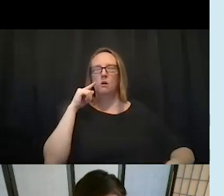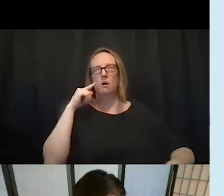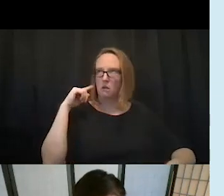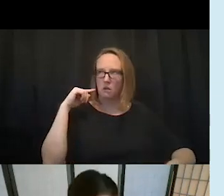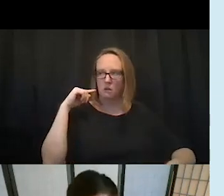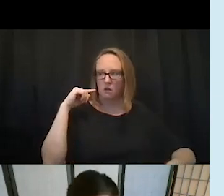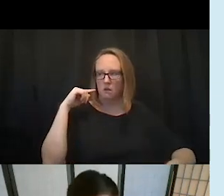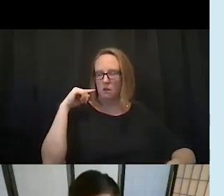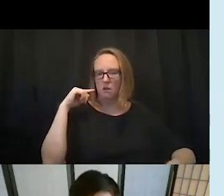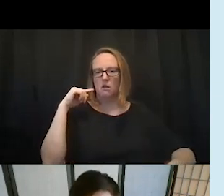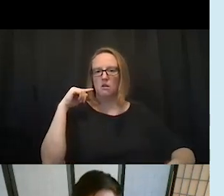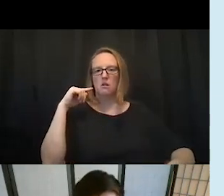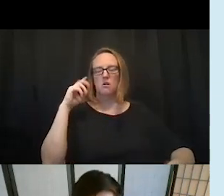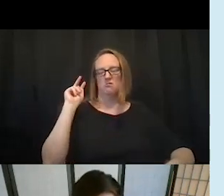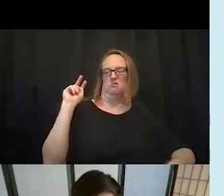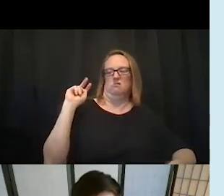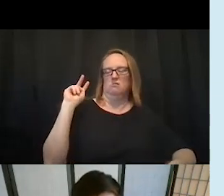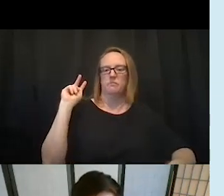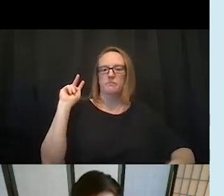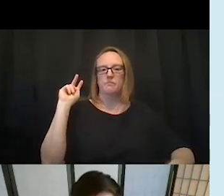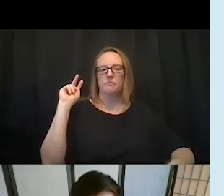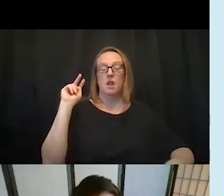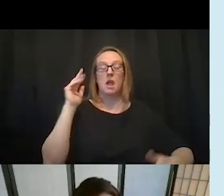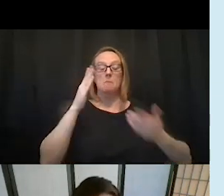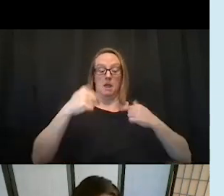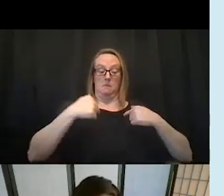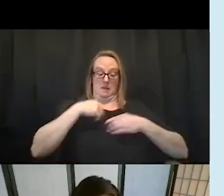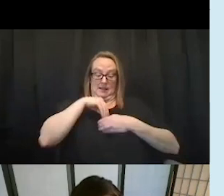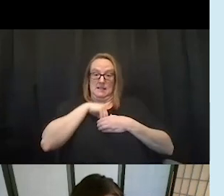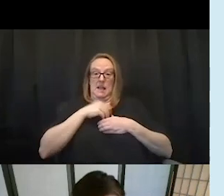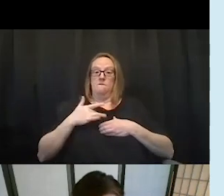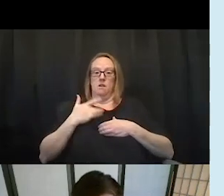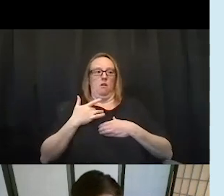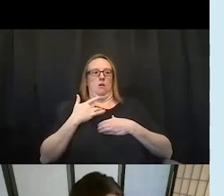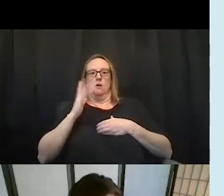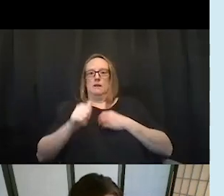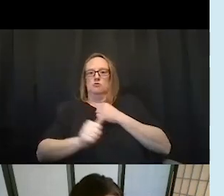danger when really it's a social danger right, I'm afraid of losing connection to this social group